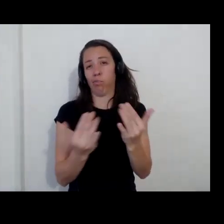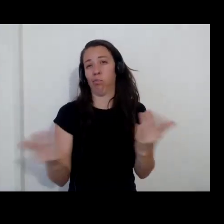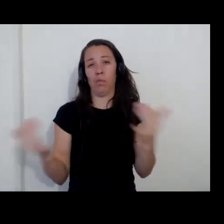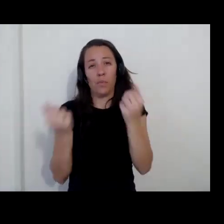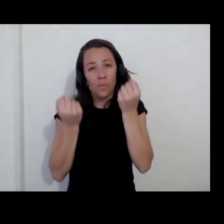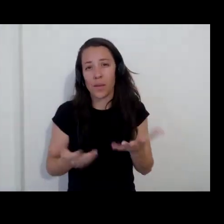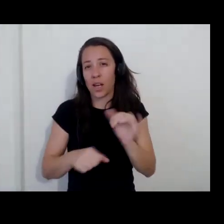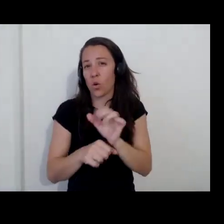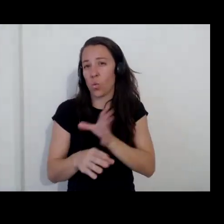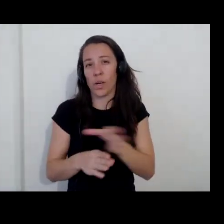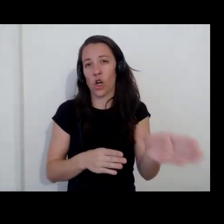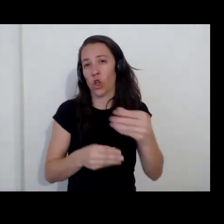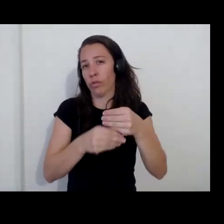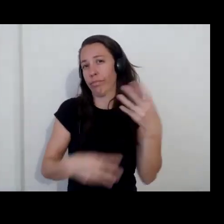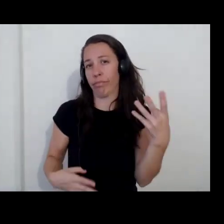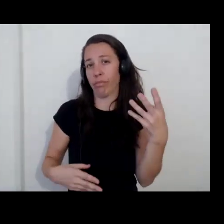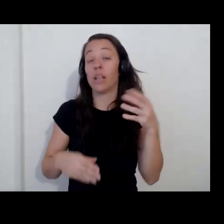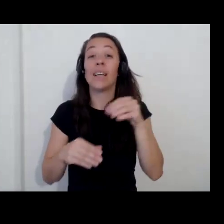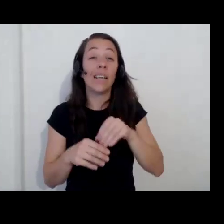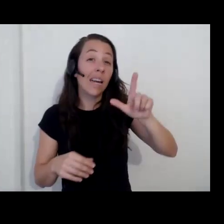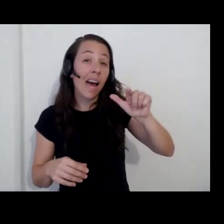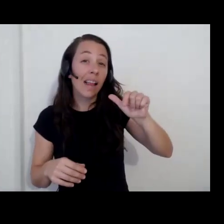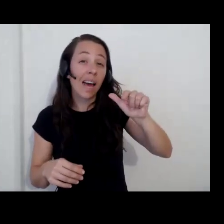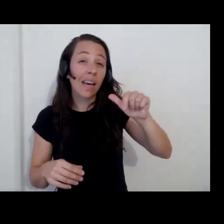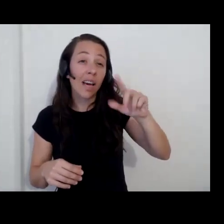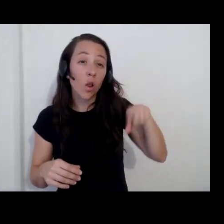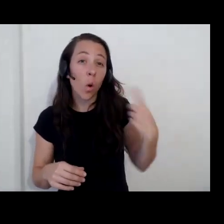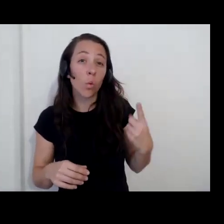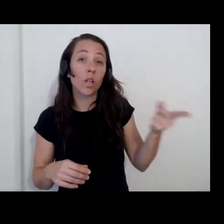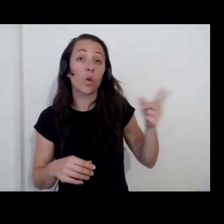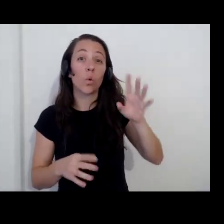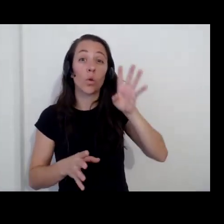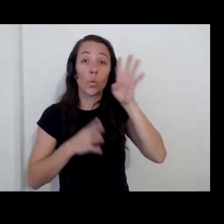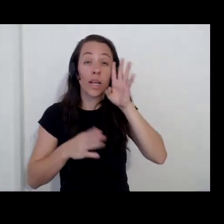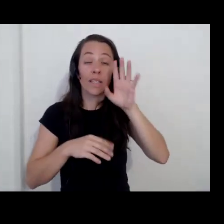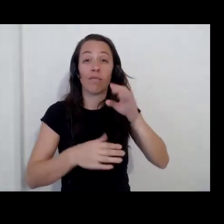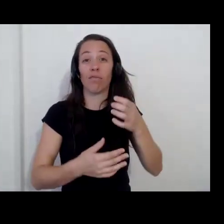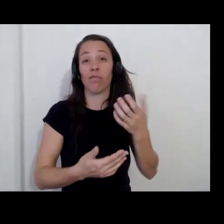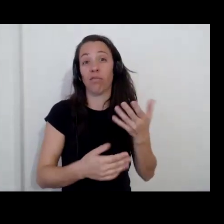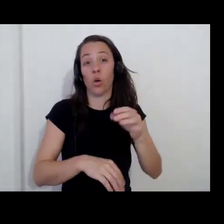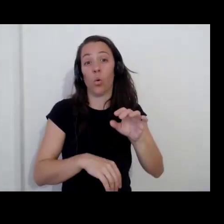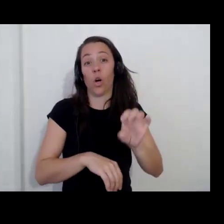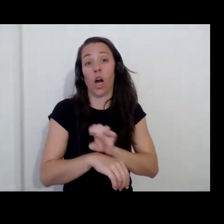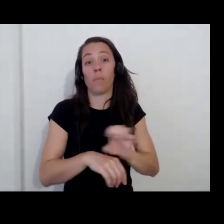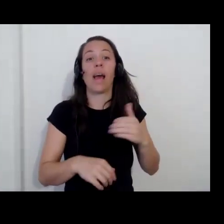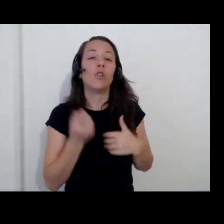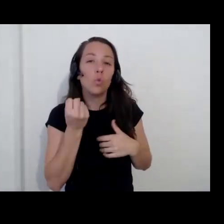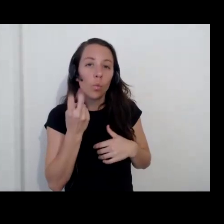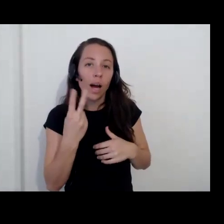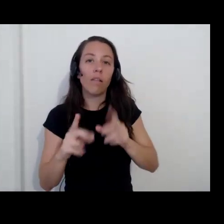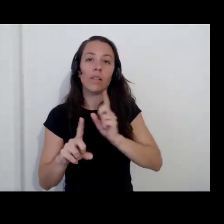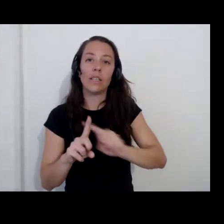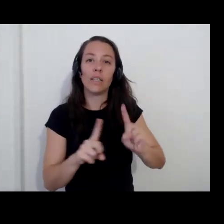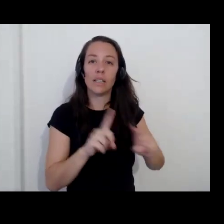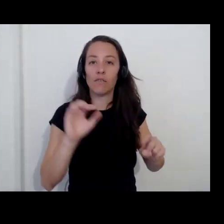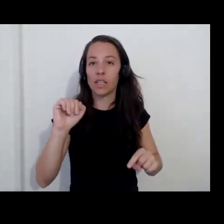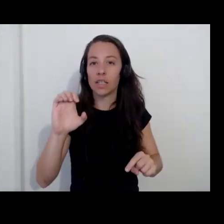In LA alone the creative economy spans 12 different sectors and includes 76 distinct occupations.